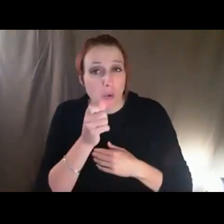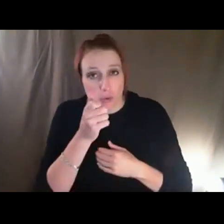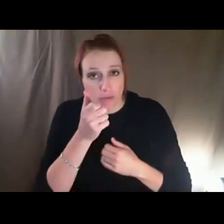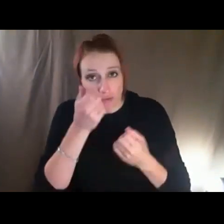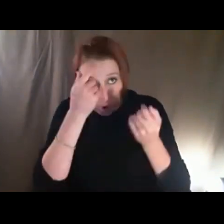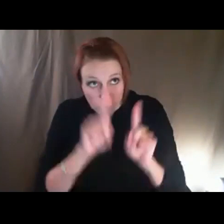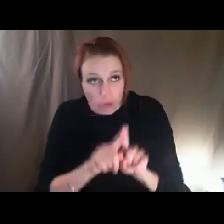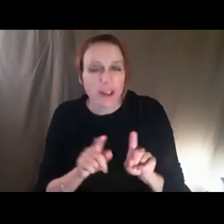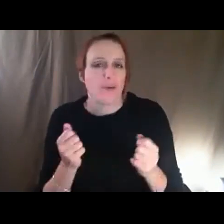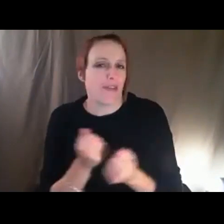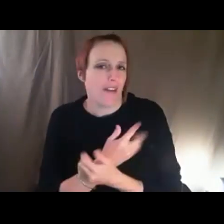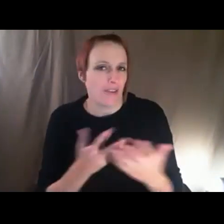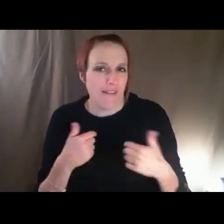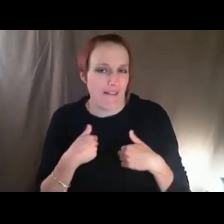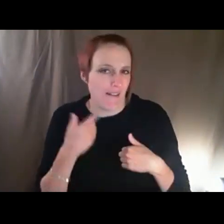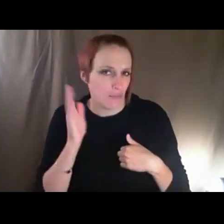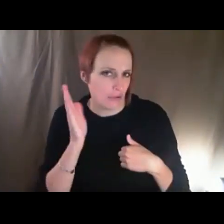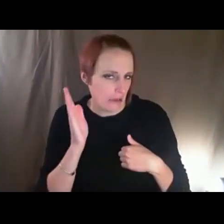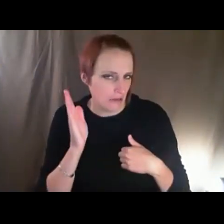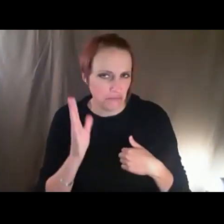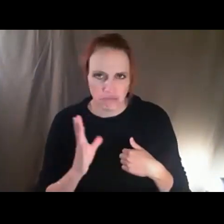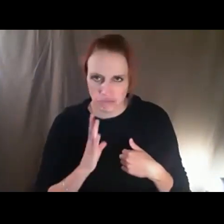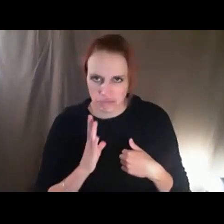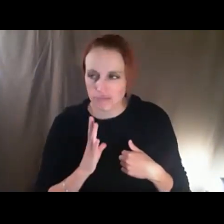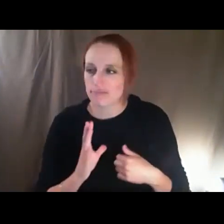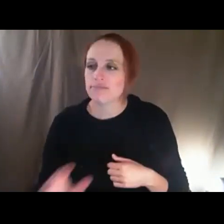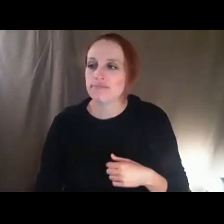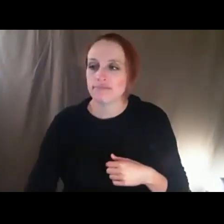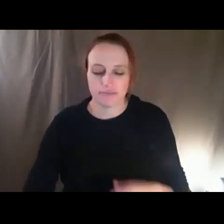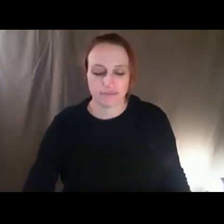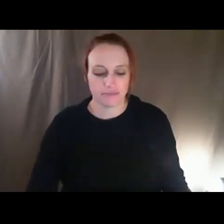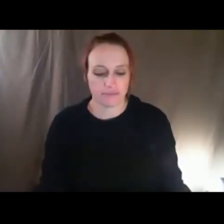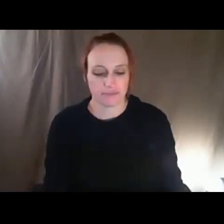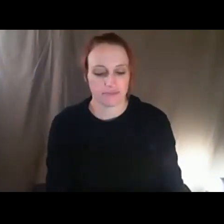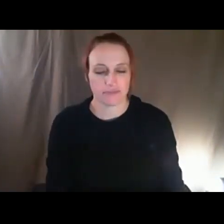which is absolutely fine. All that I ask as I go through and we kind of